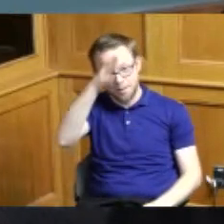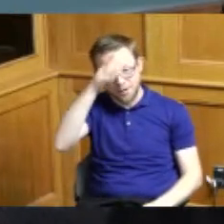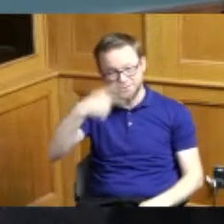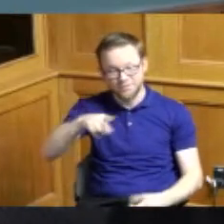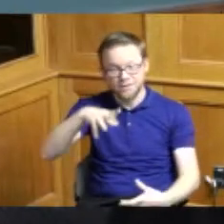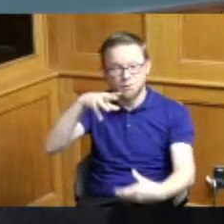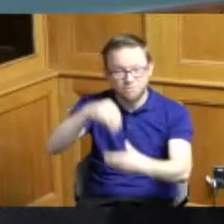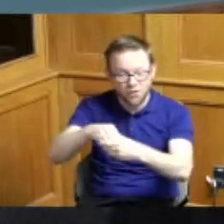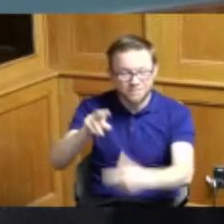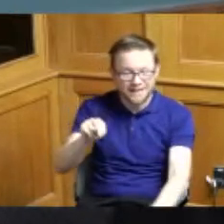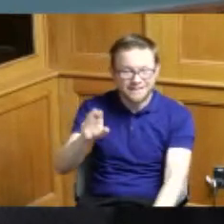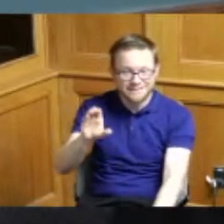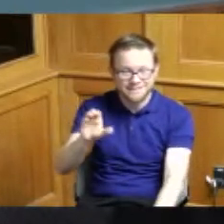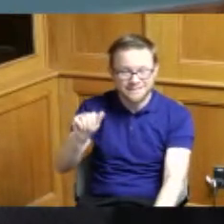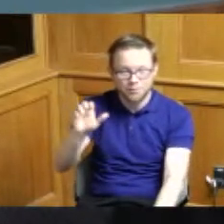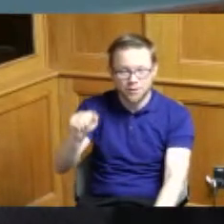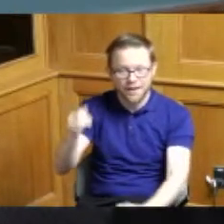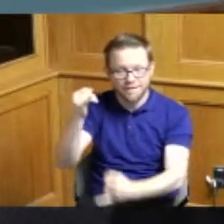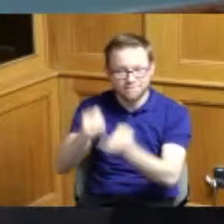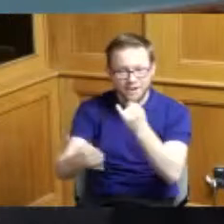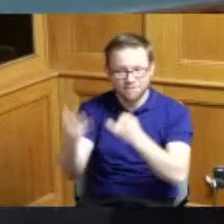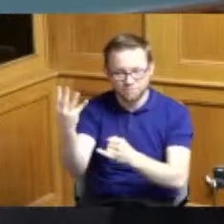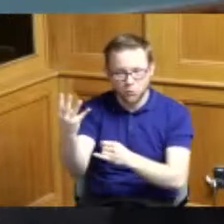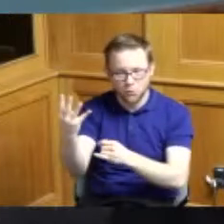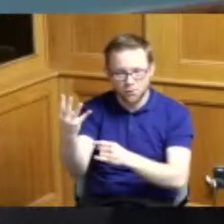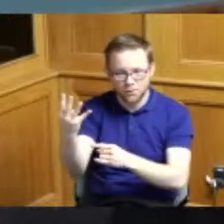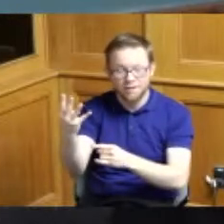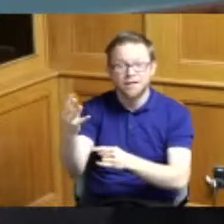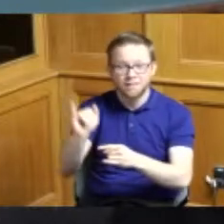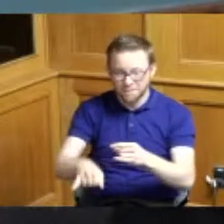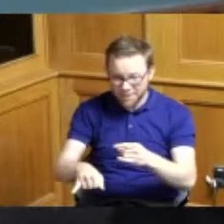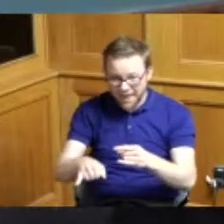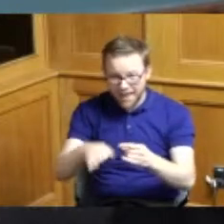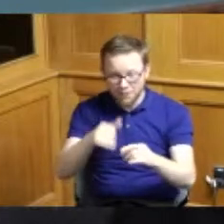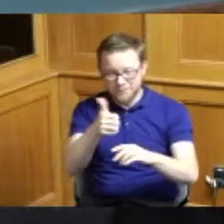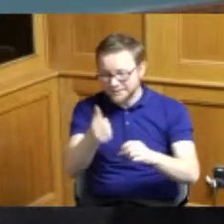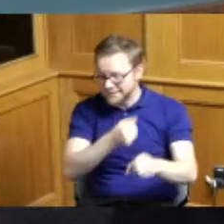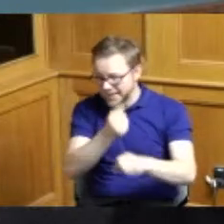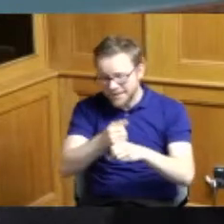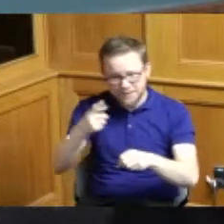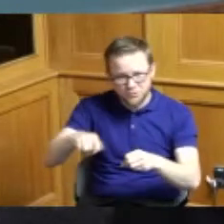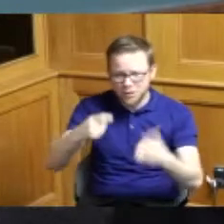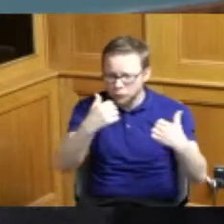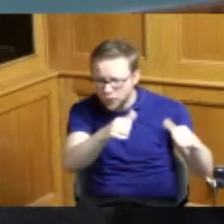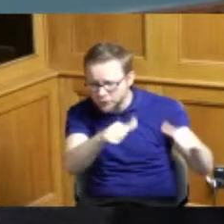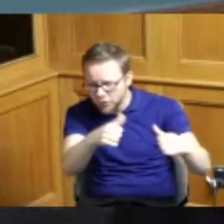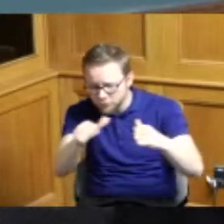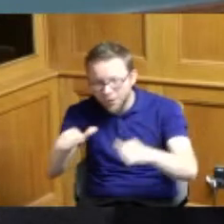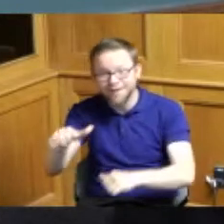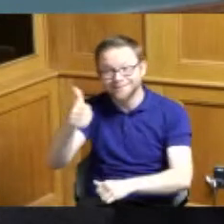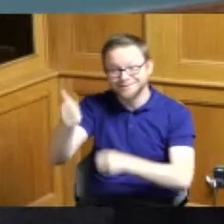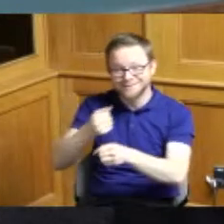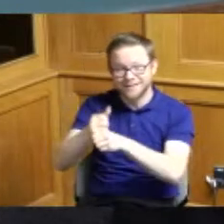final four ten years before we got the final four so I'm always for bringing business back